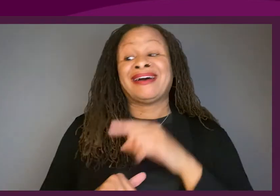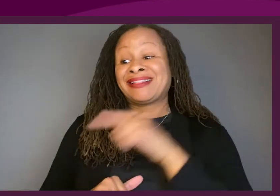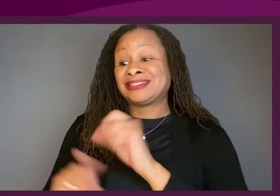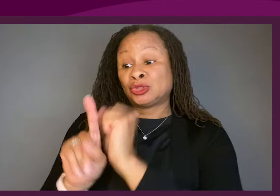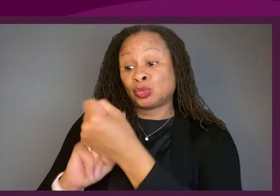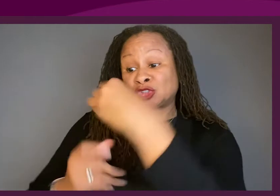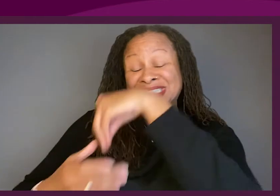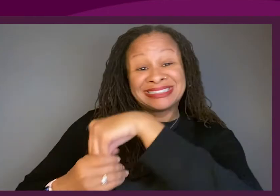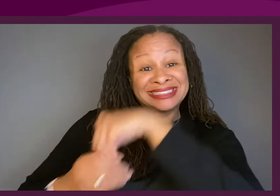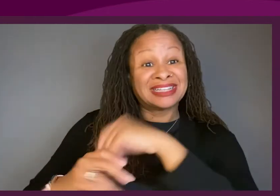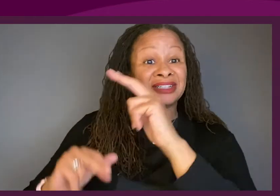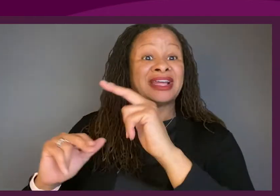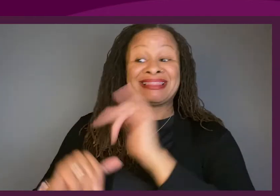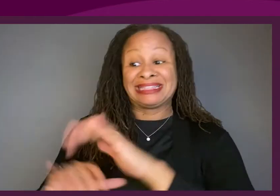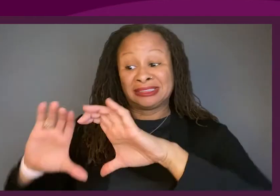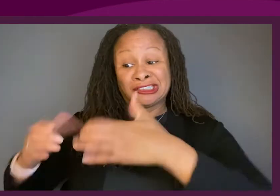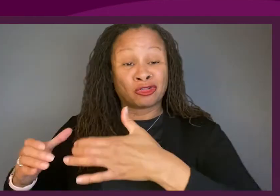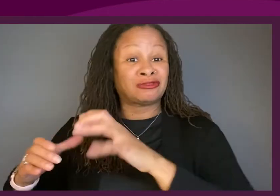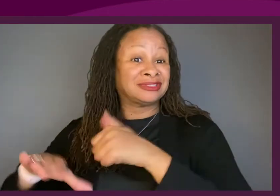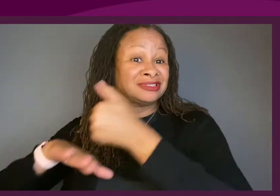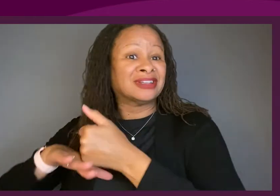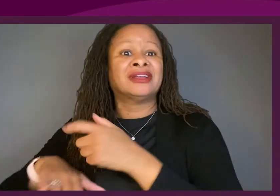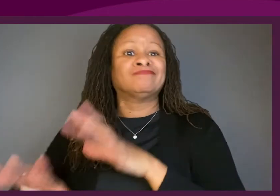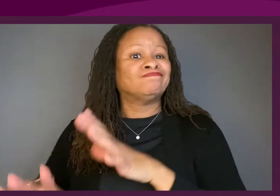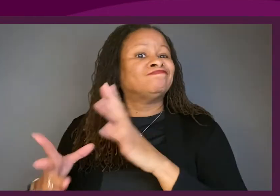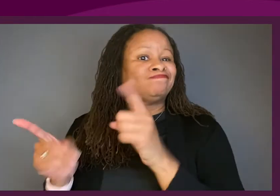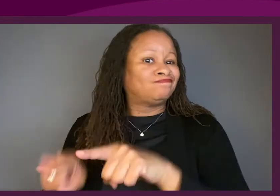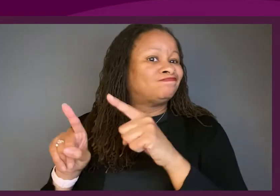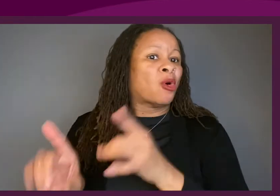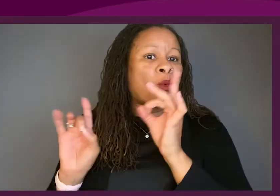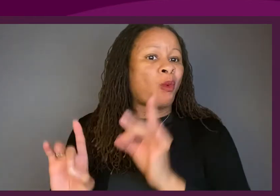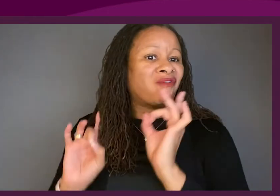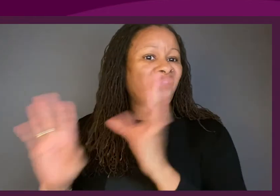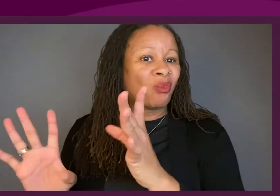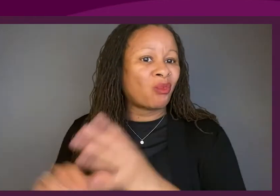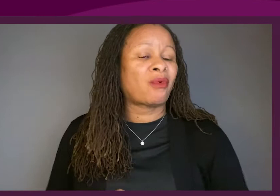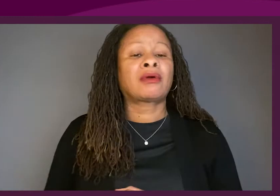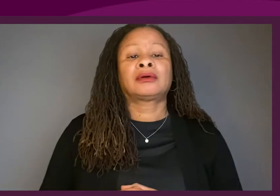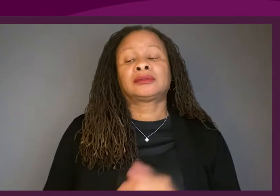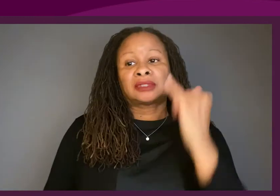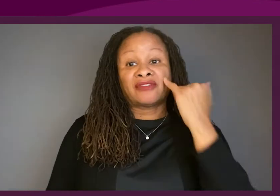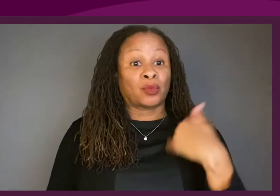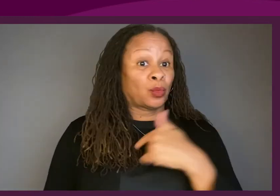are awful.